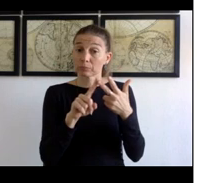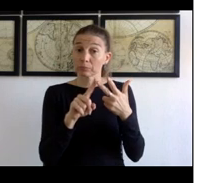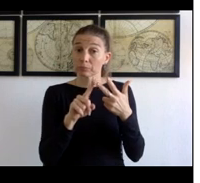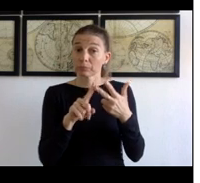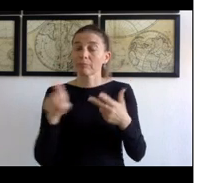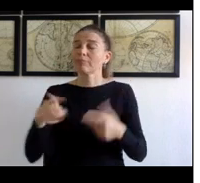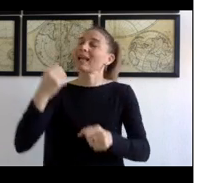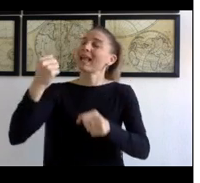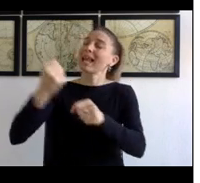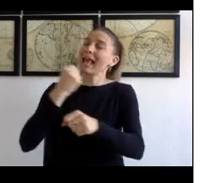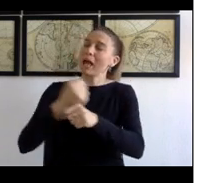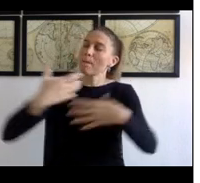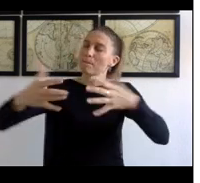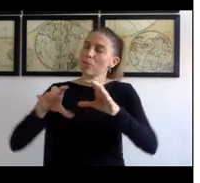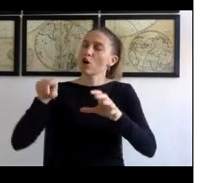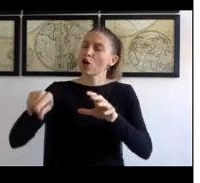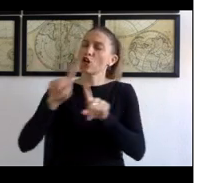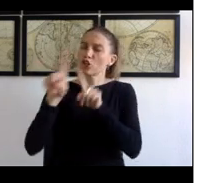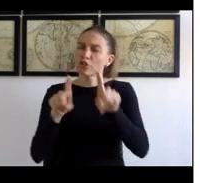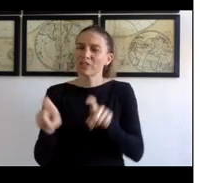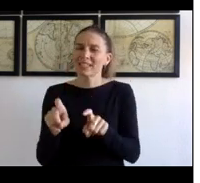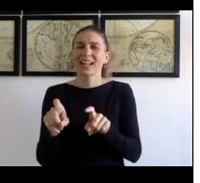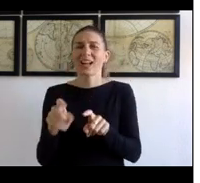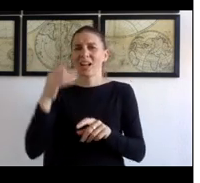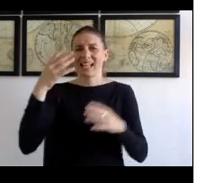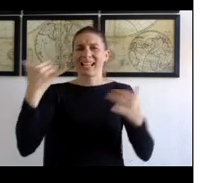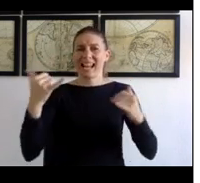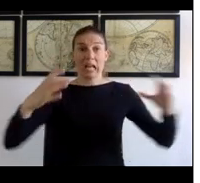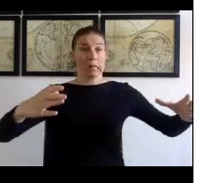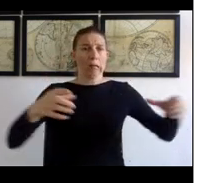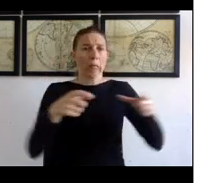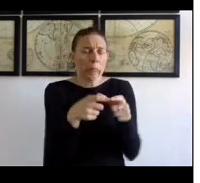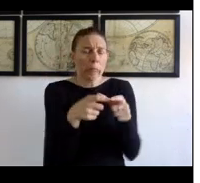and the relatively small sample size, are there any best practice top tips